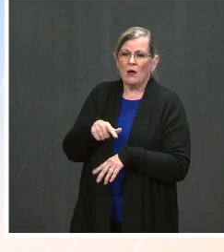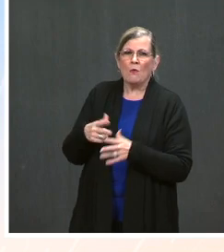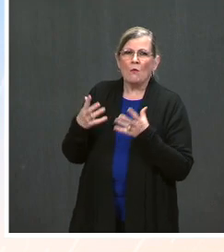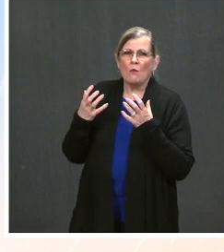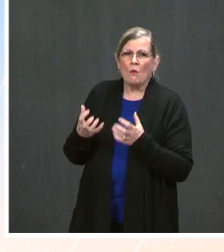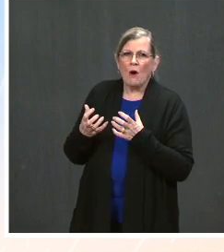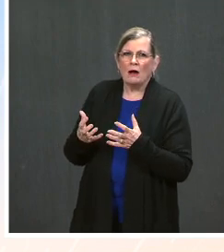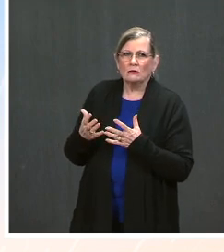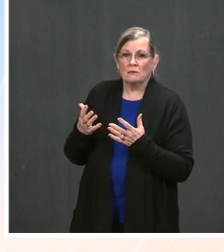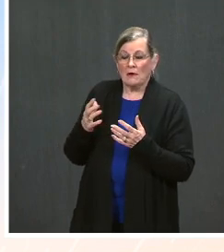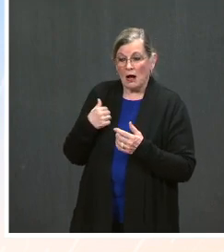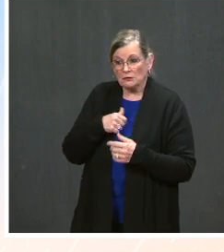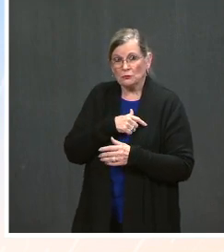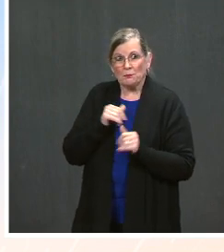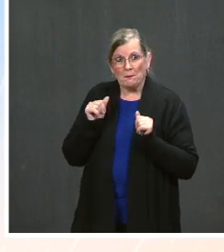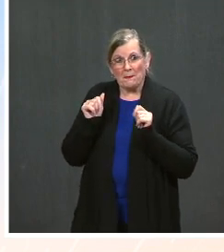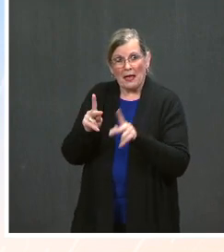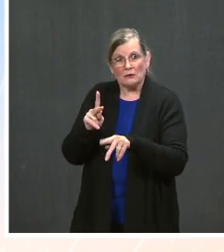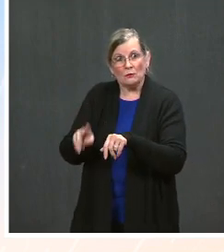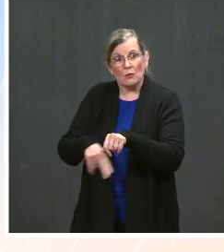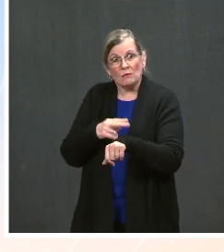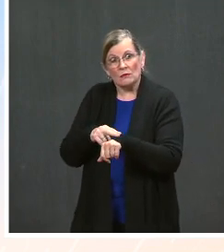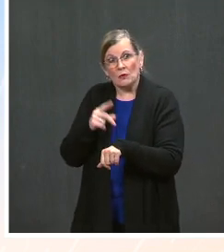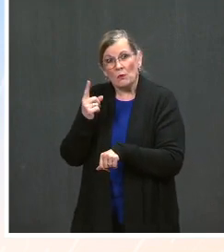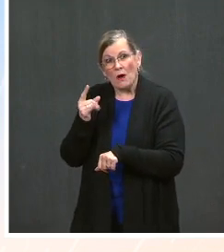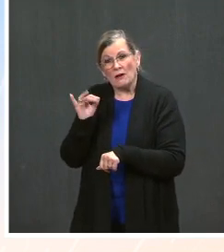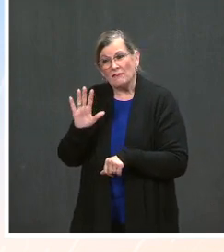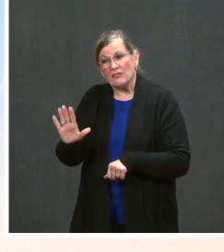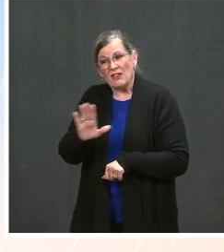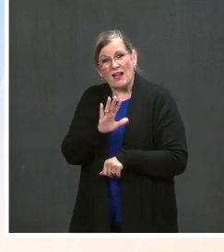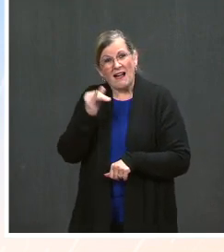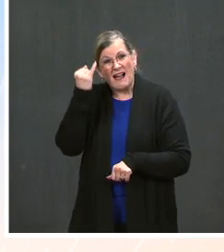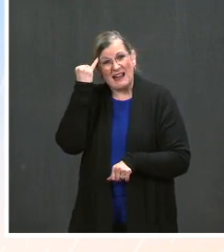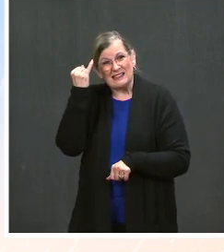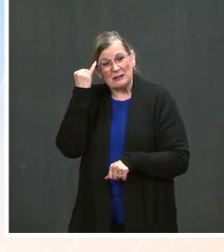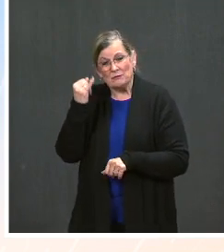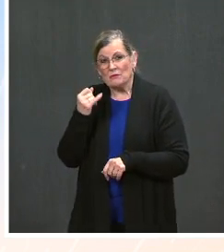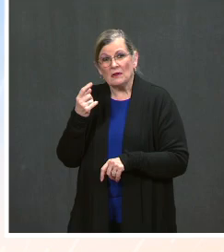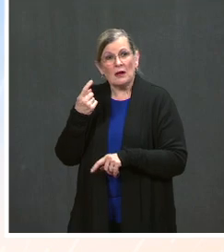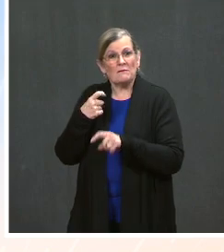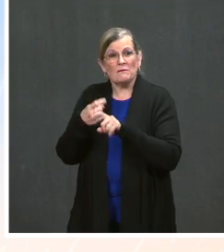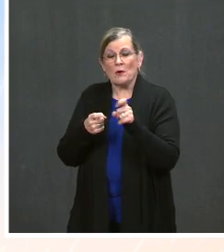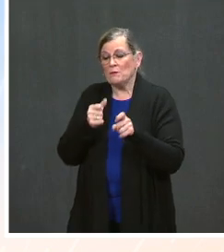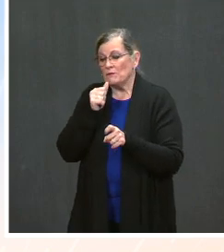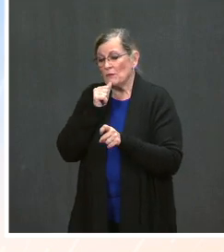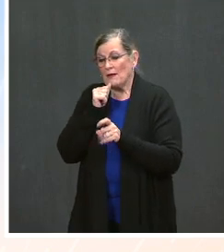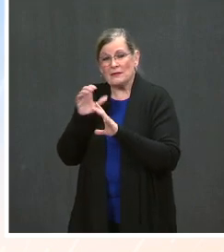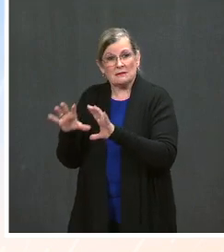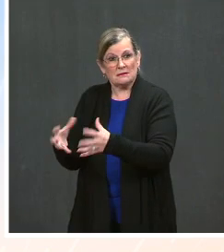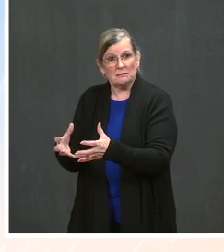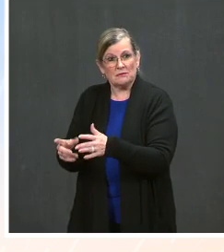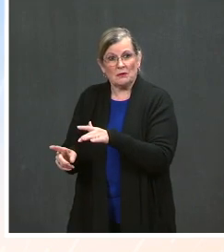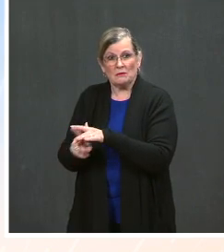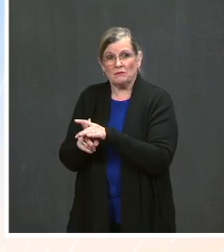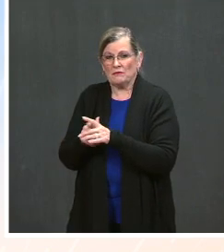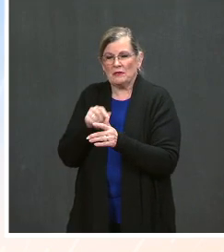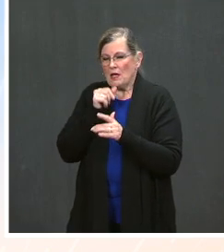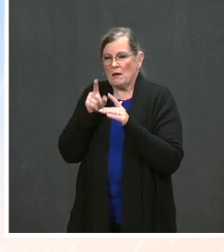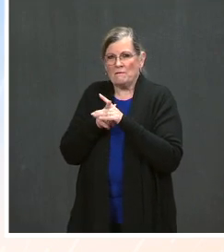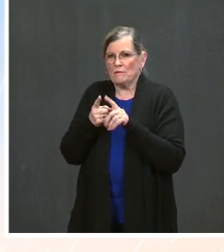So this is really driven by the private sector. But -- and we'll see what they come up with. The Press: No longer government ? The Press: Jen. Aide: Last question, Jen. >> Ms. Psaki: Oh, okay. Yes.